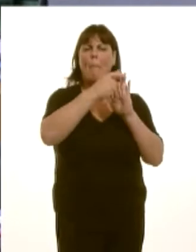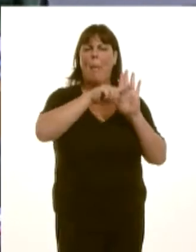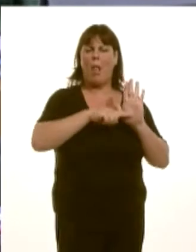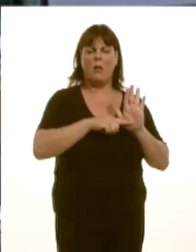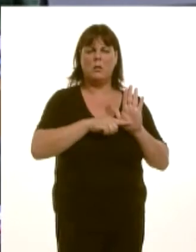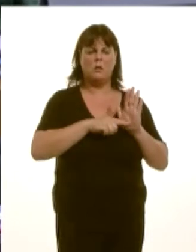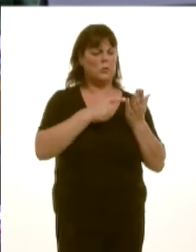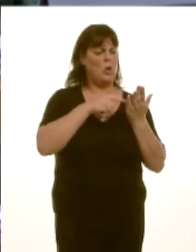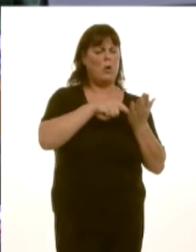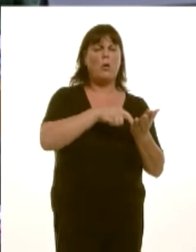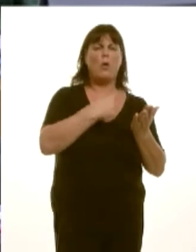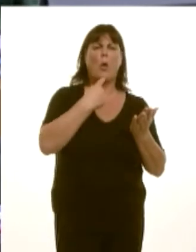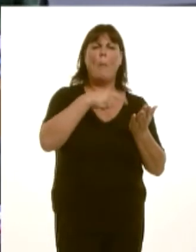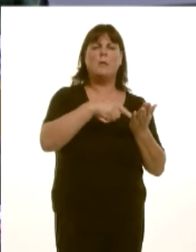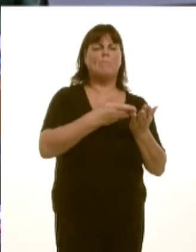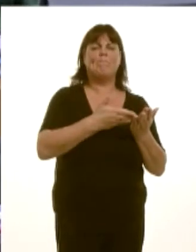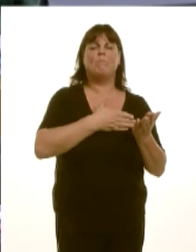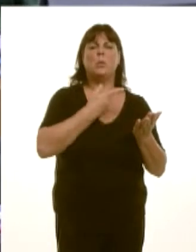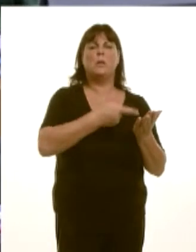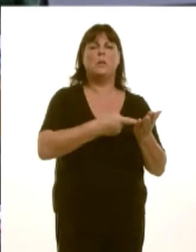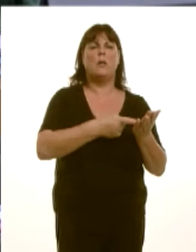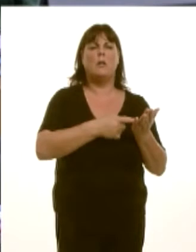I do not find anybody looking to defend the lockstep, for example.